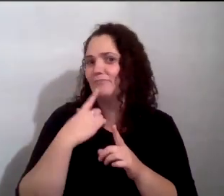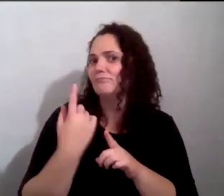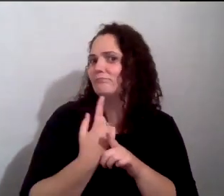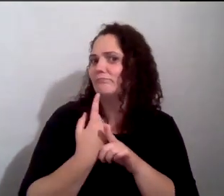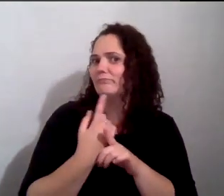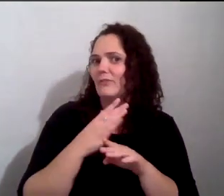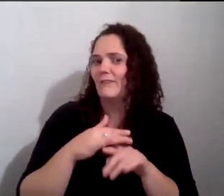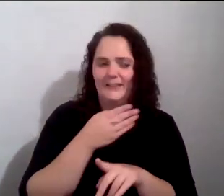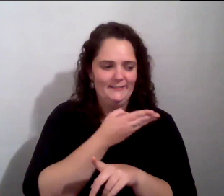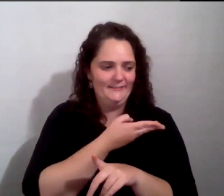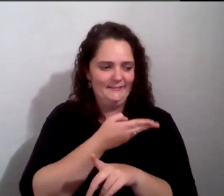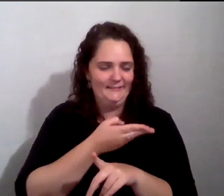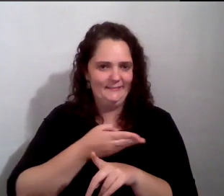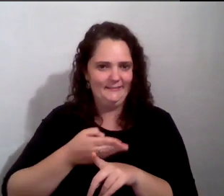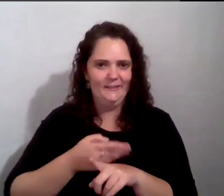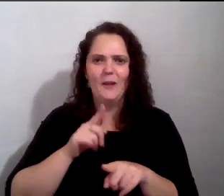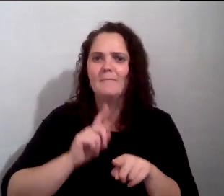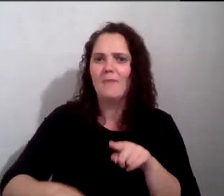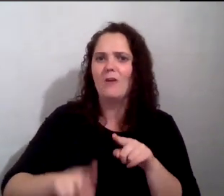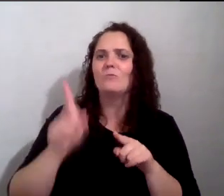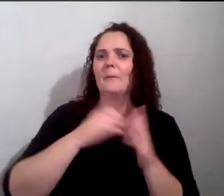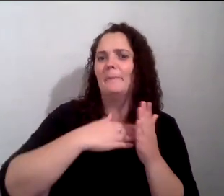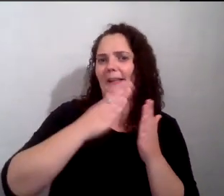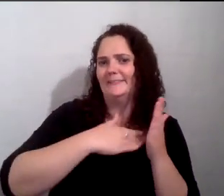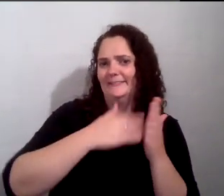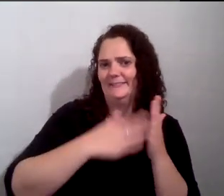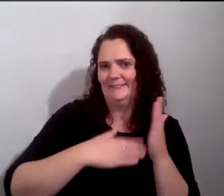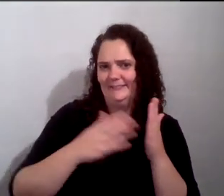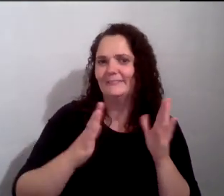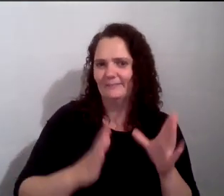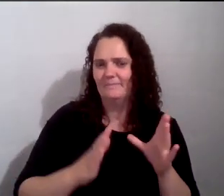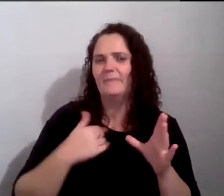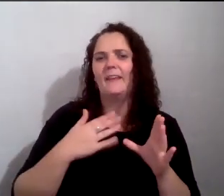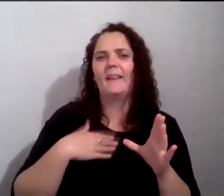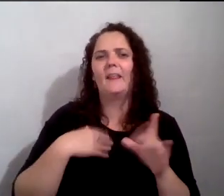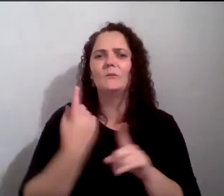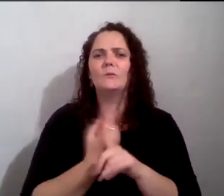in terms of thinking about the lecture that we've talked about today, which has been actually mostly paintings. I've tried to